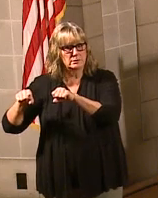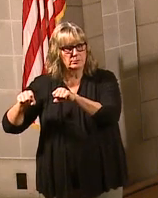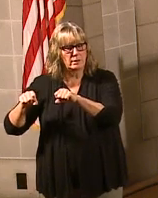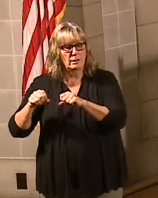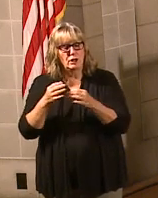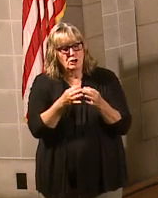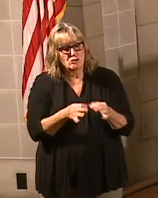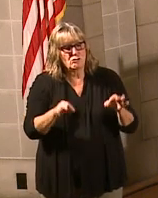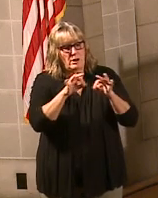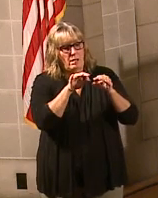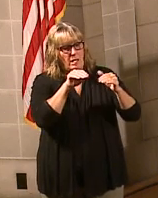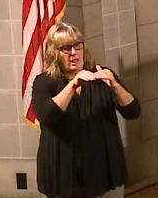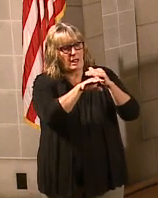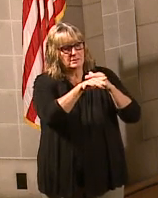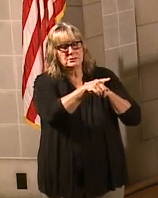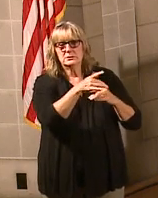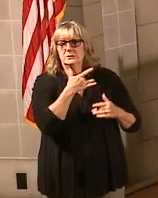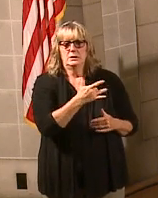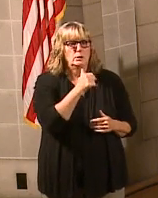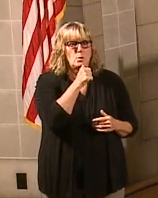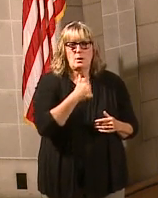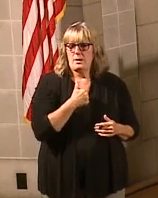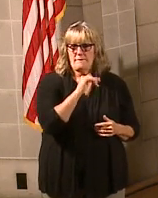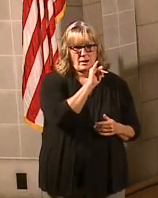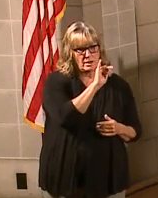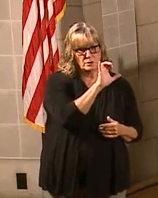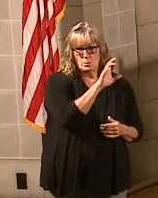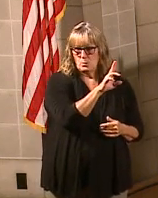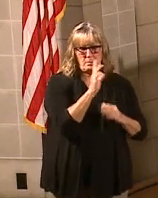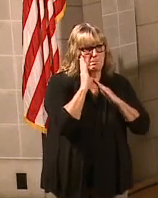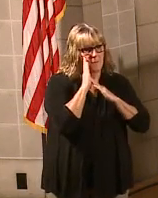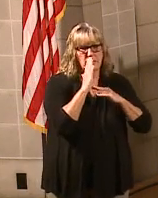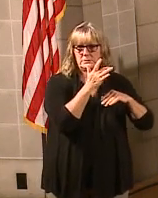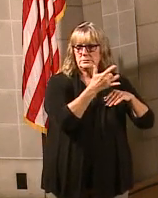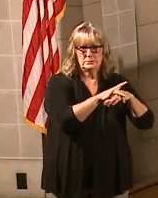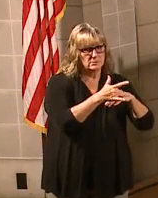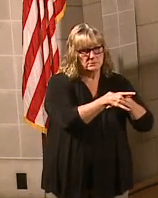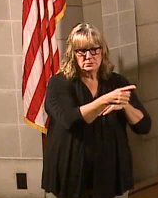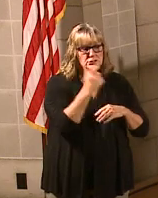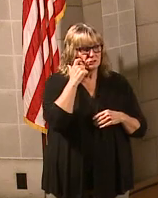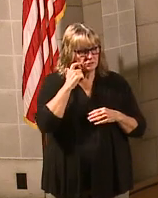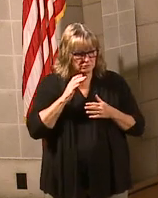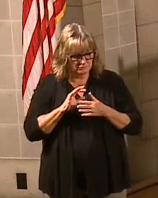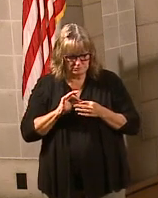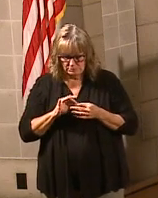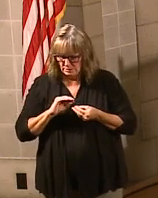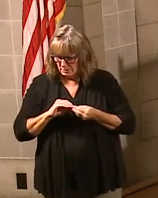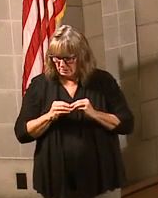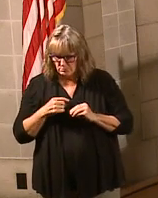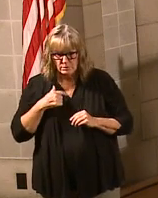WELL, RIGHT. THAT'S ONE OF THE REASONS WHY I